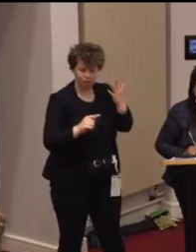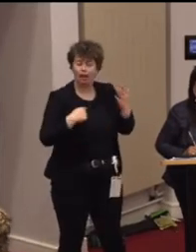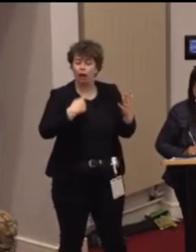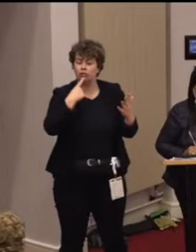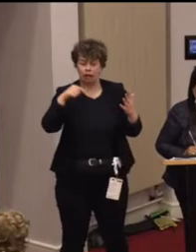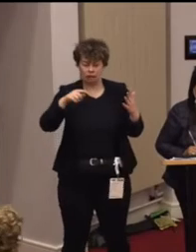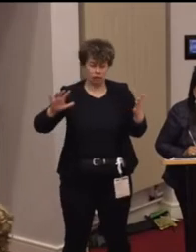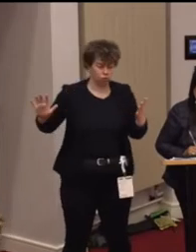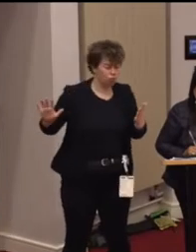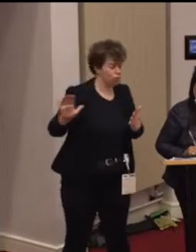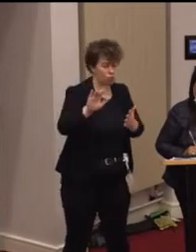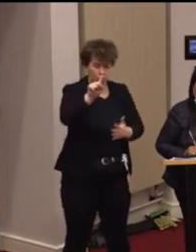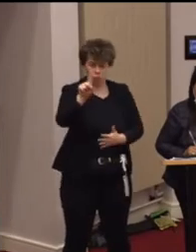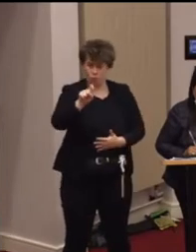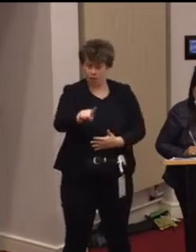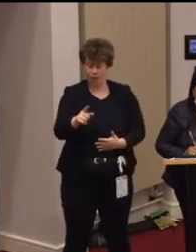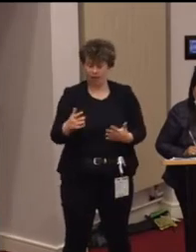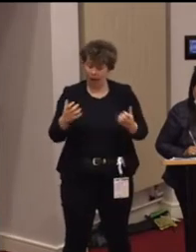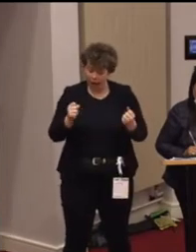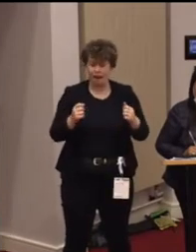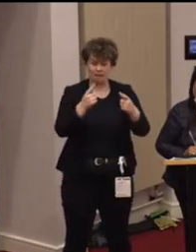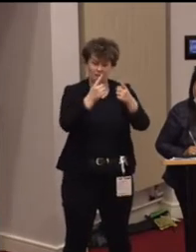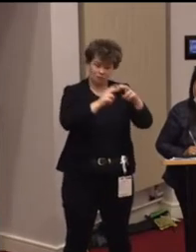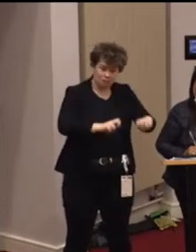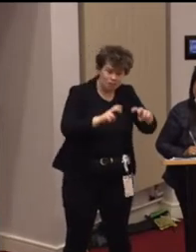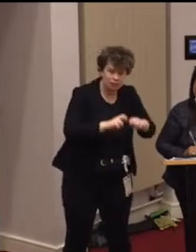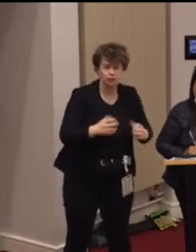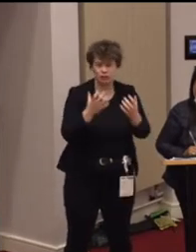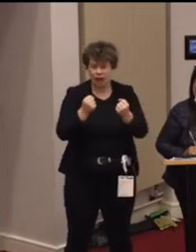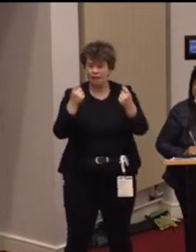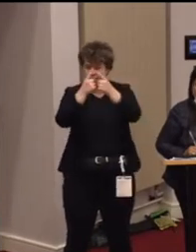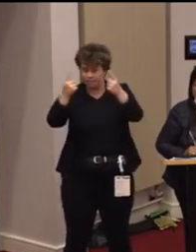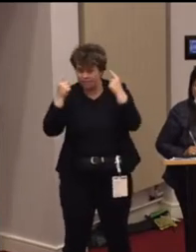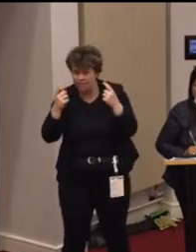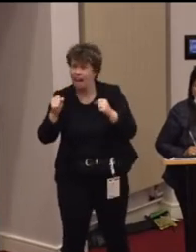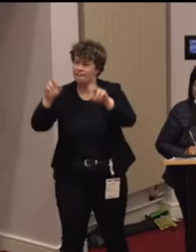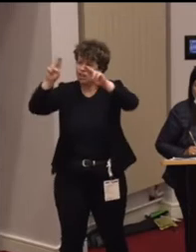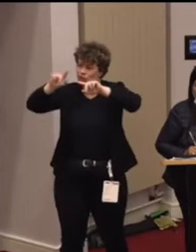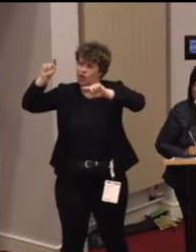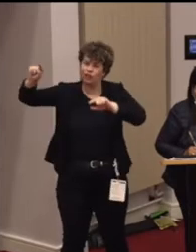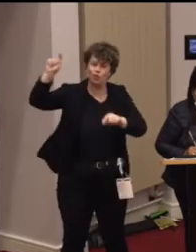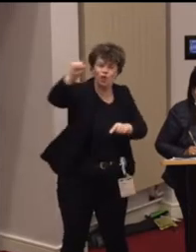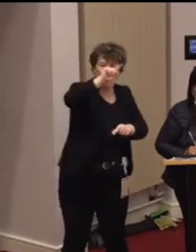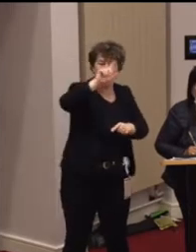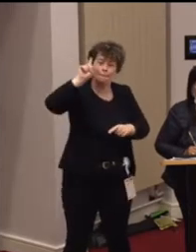say that we still lack those discussions happening at the local and national level. Because the